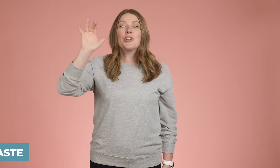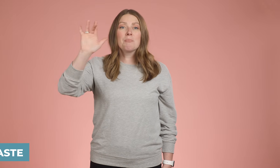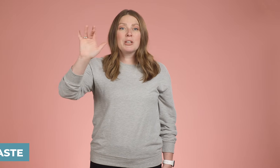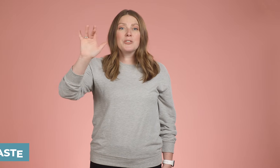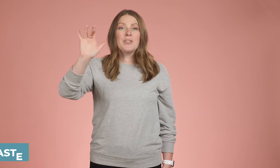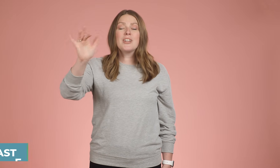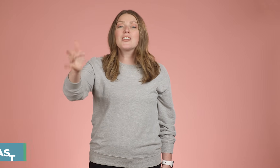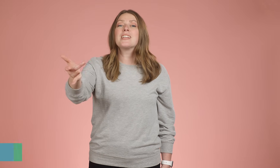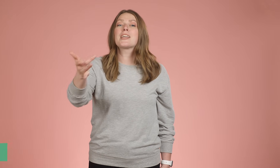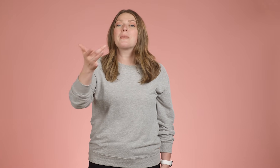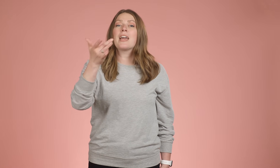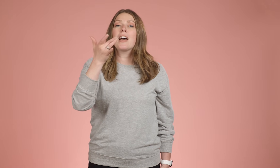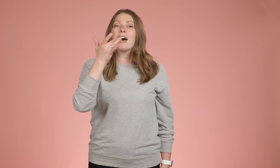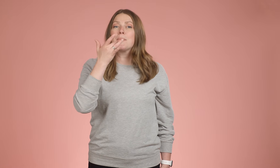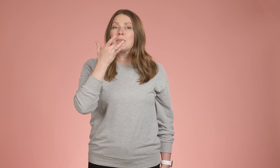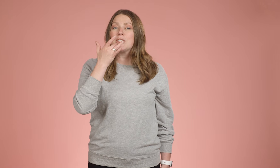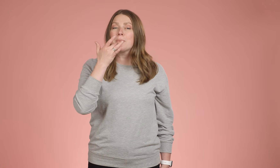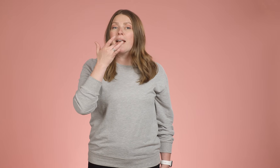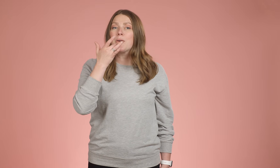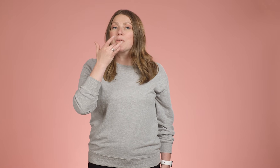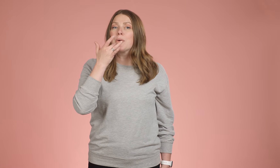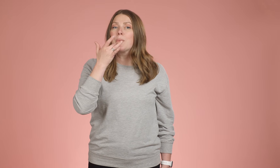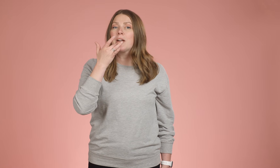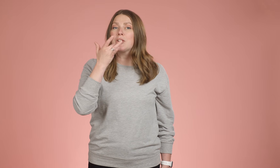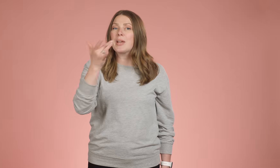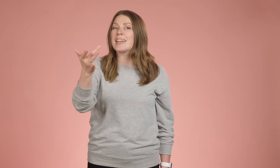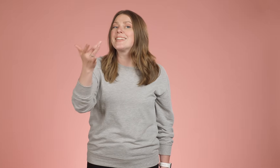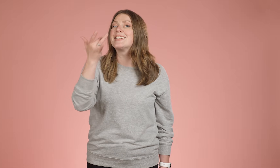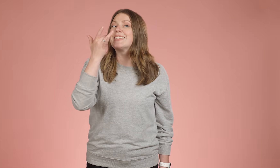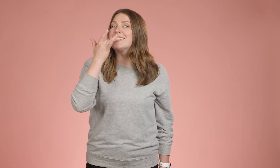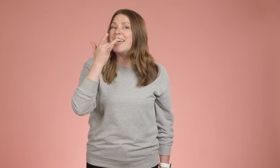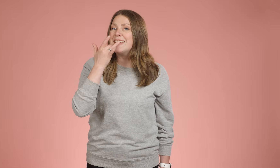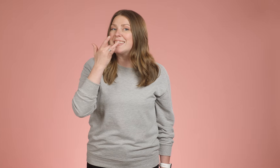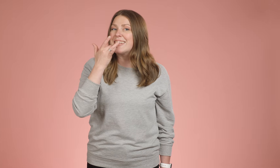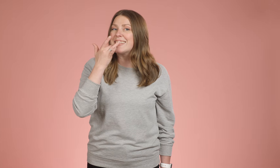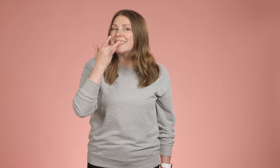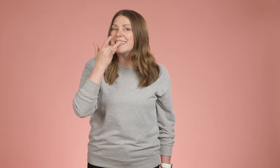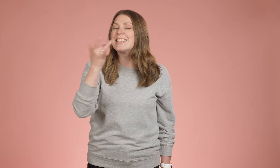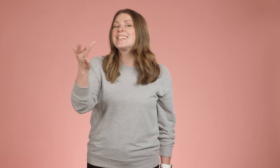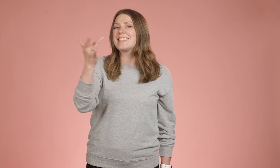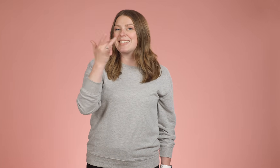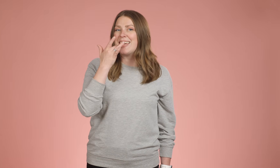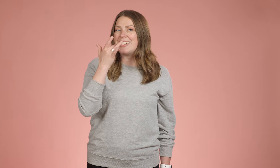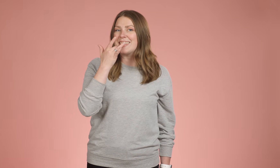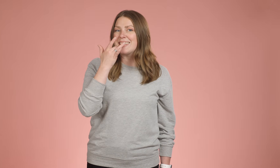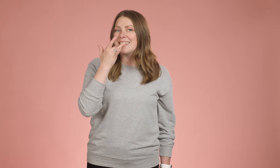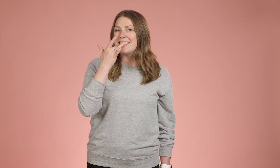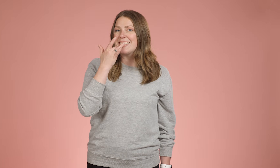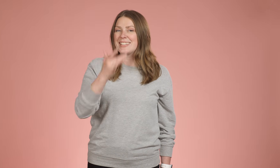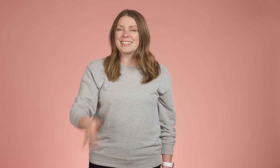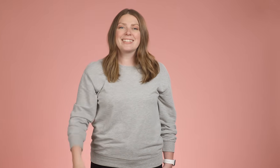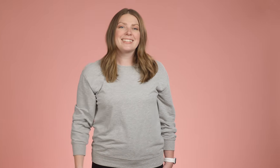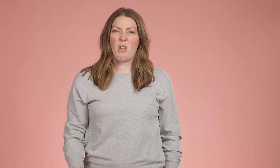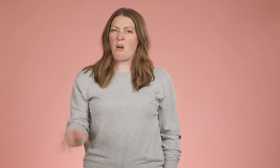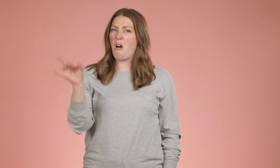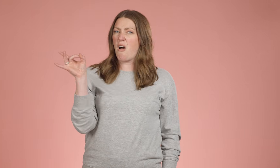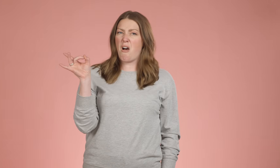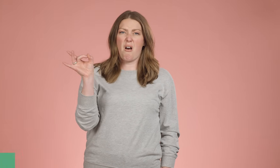Your middle finger is coming up to your mouth where you can taste it. Taste.